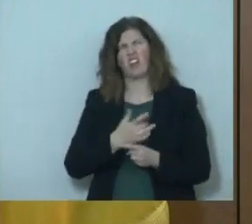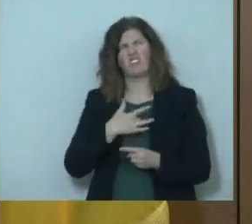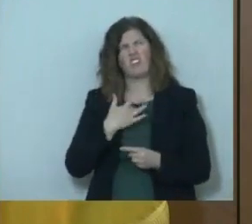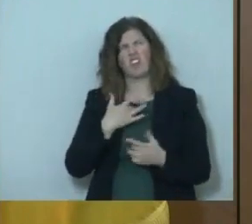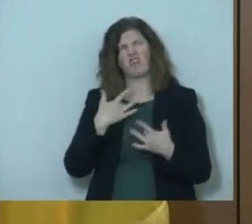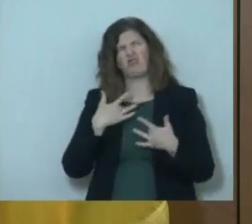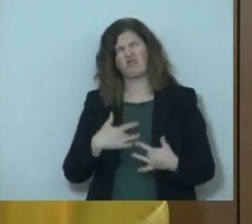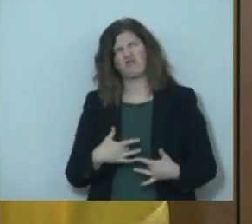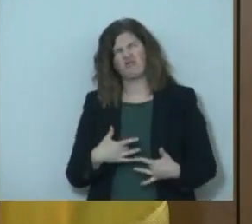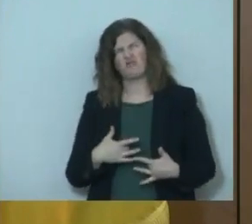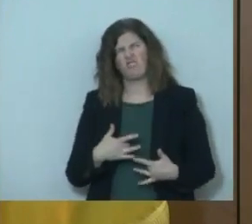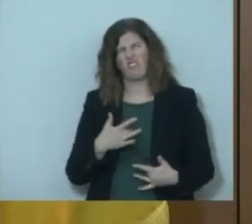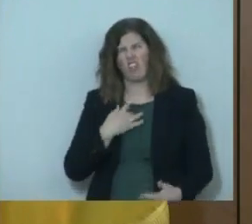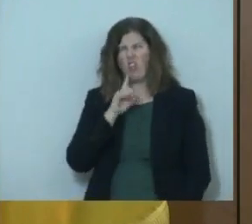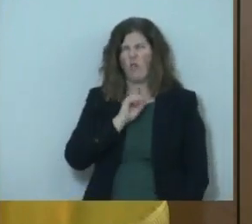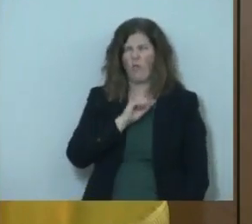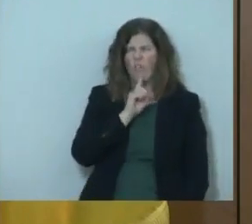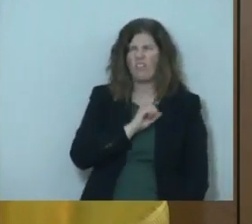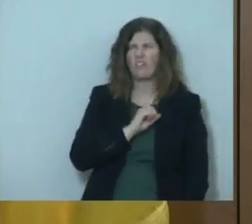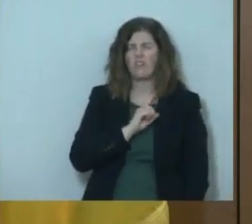MONITOR YOURSELF FOR BEHAVIORAL HEALTH.